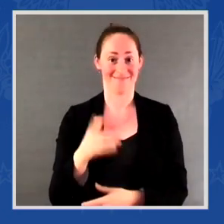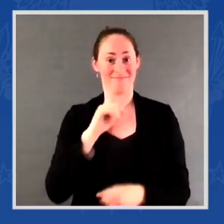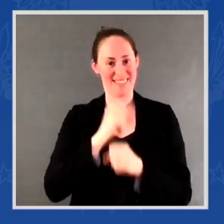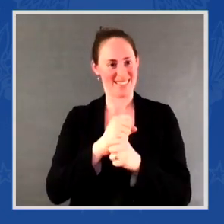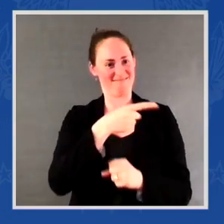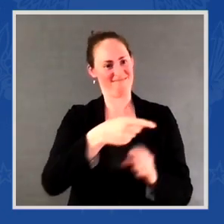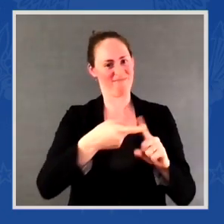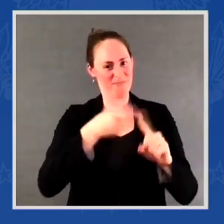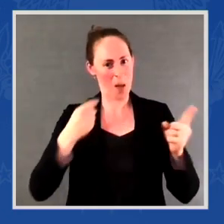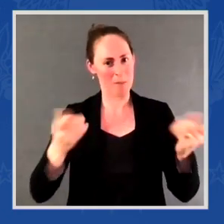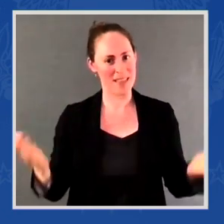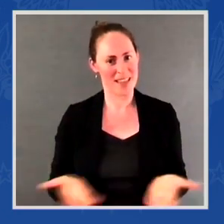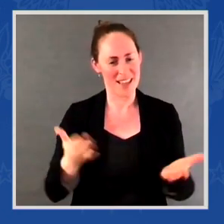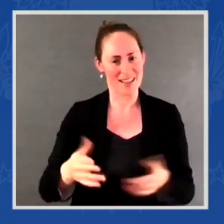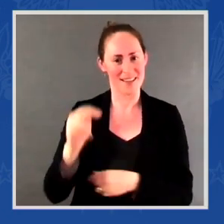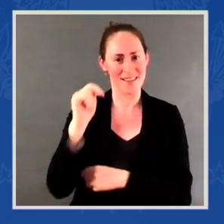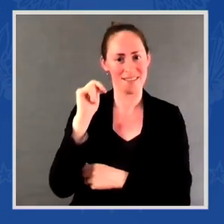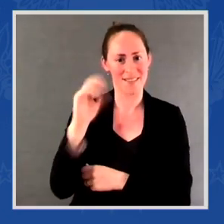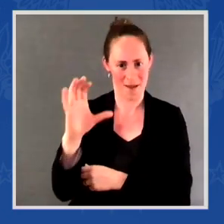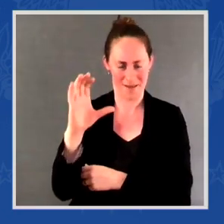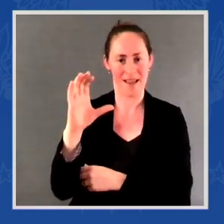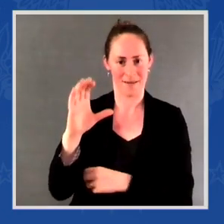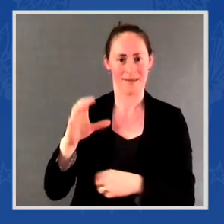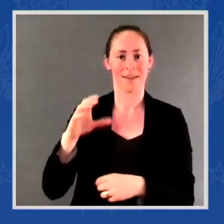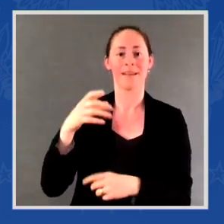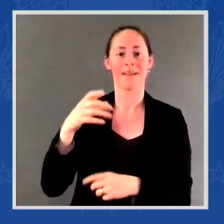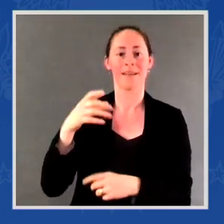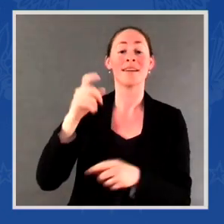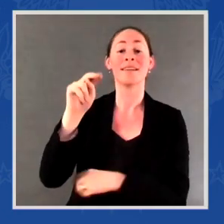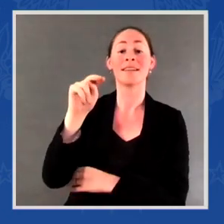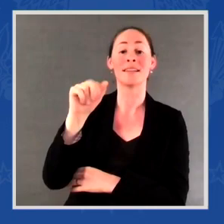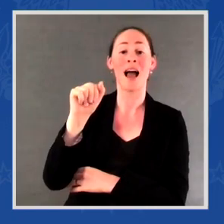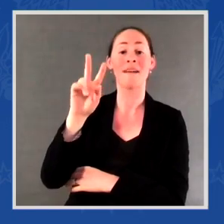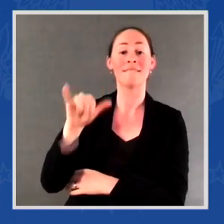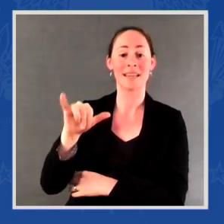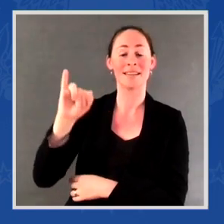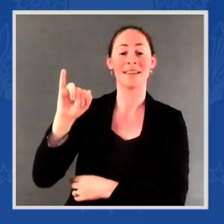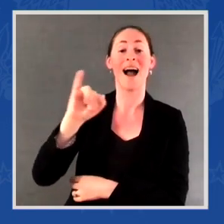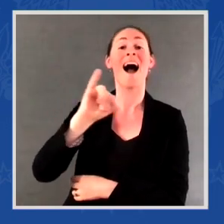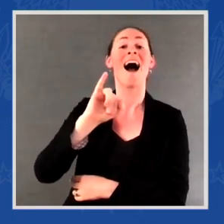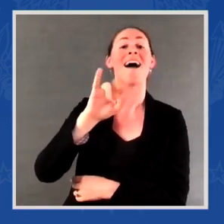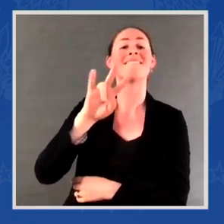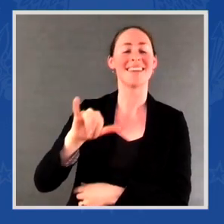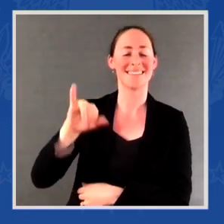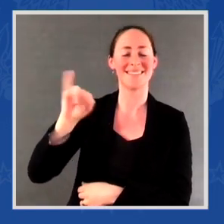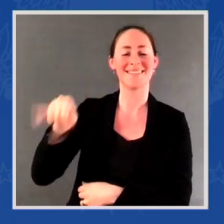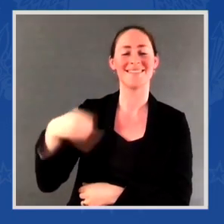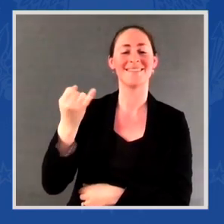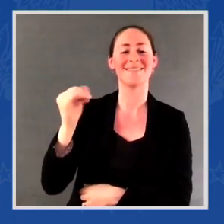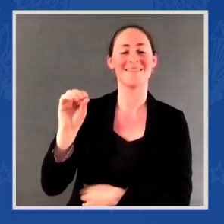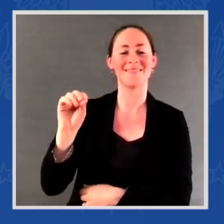who is going to introduce to you the President of the United States of America, Joe Biden.